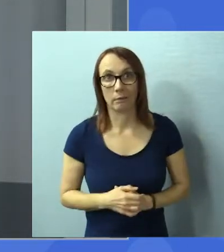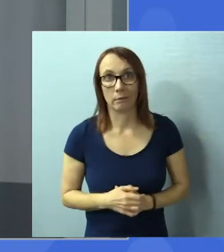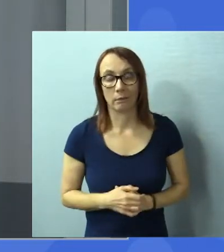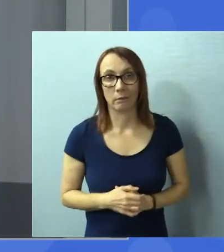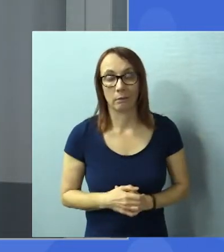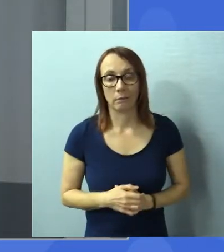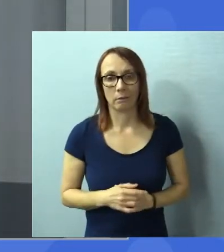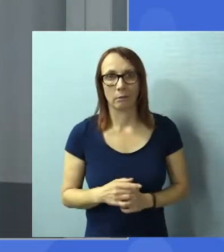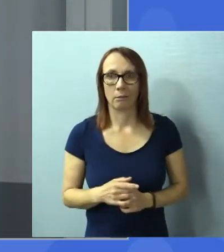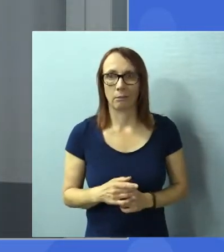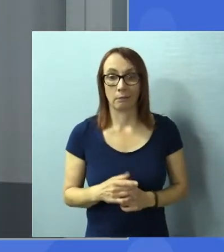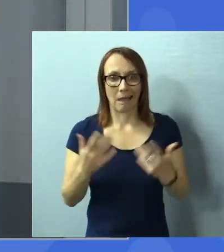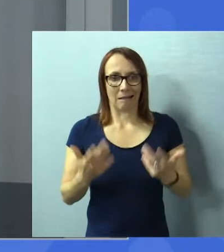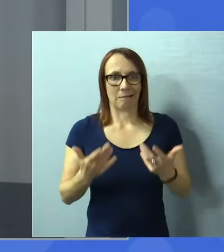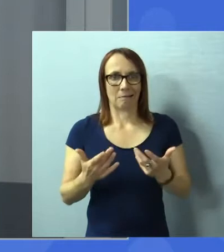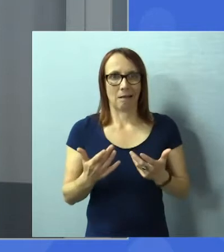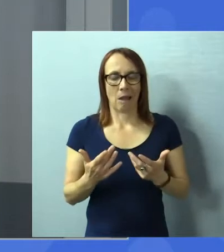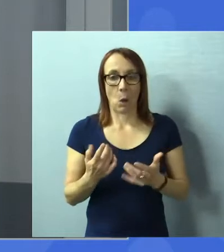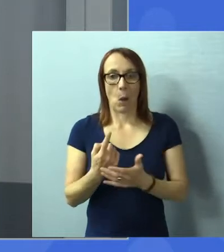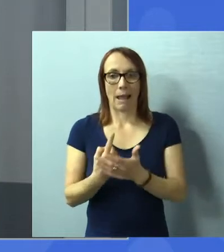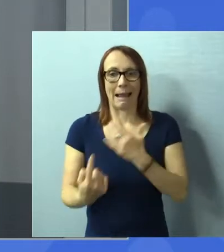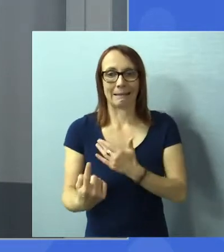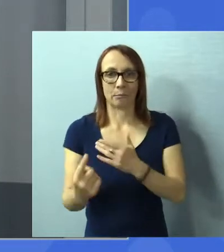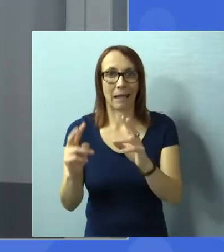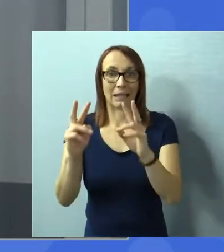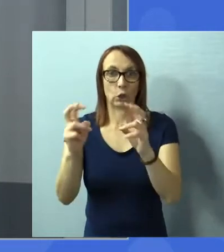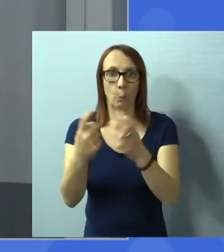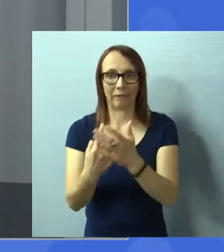that n dependence is back on the agenda if n depending if we have to fall short